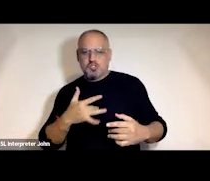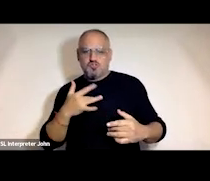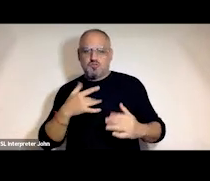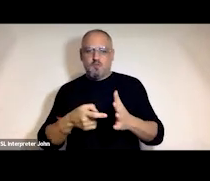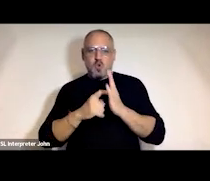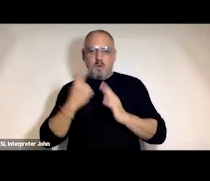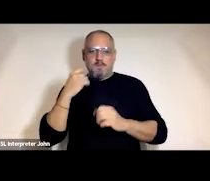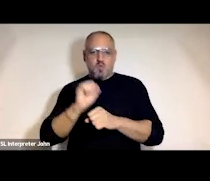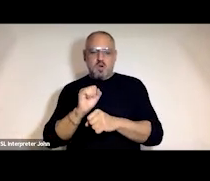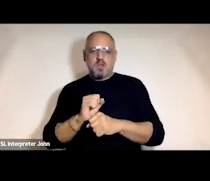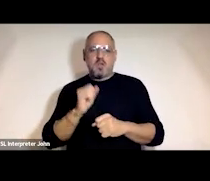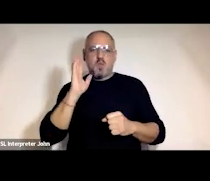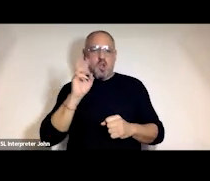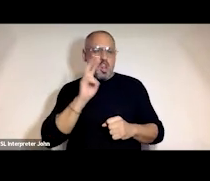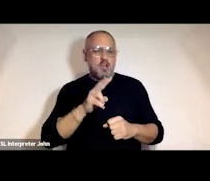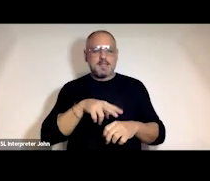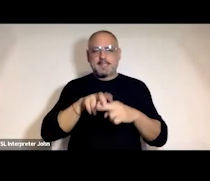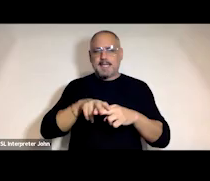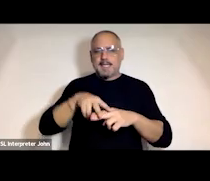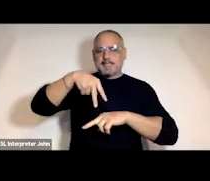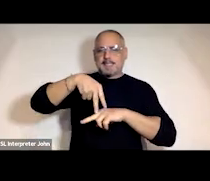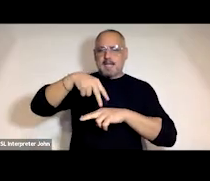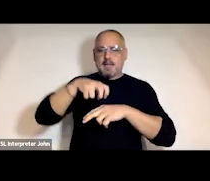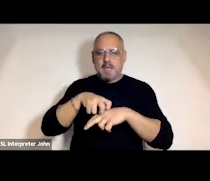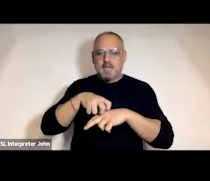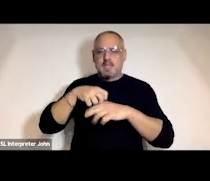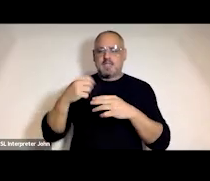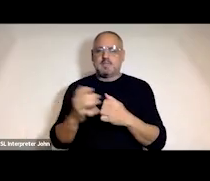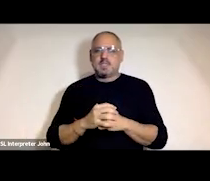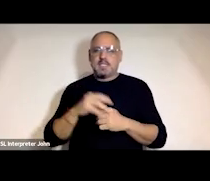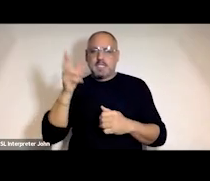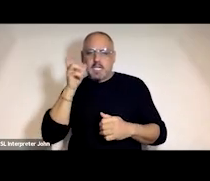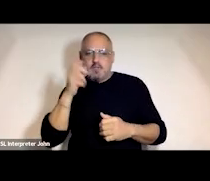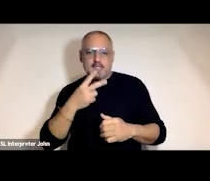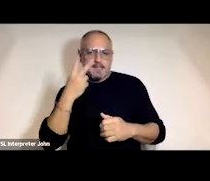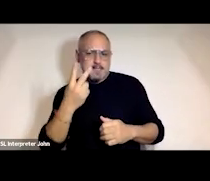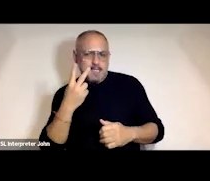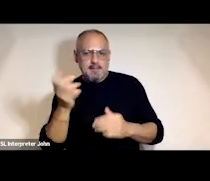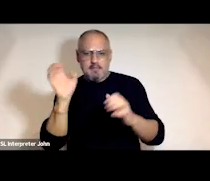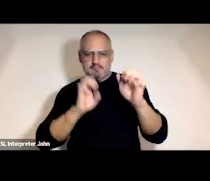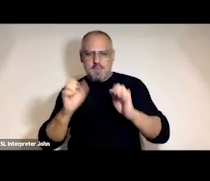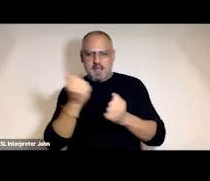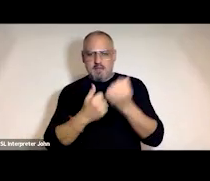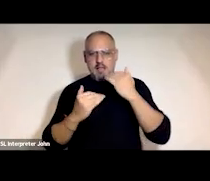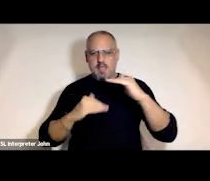So we're gonna look at sitting, standing, bending, stooping, seeing and hearing to evaluate any limited ability to perform